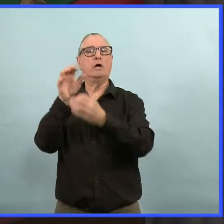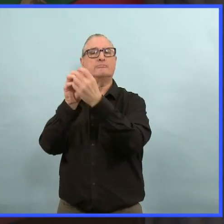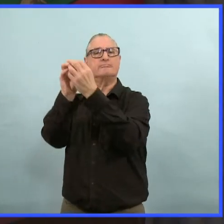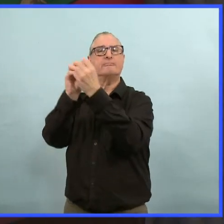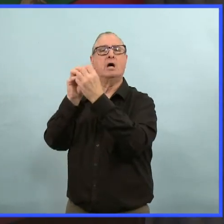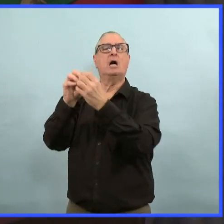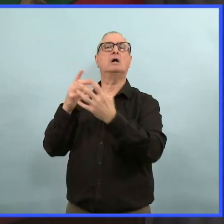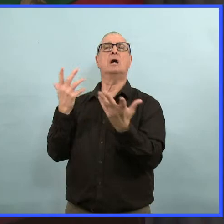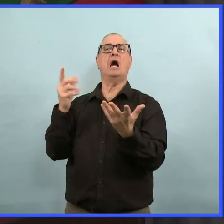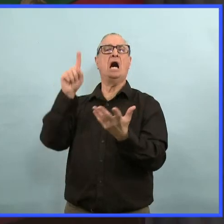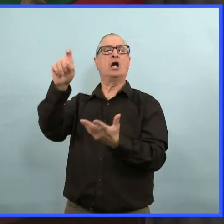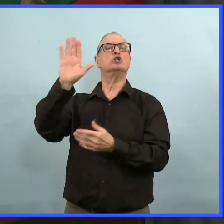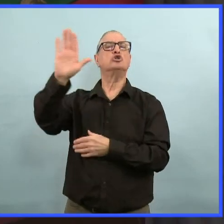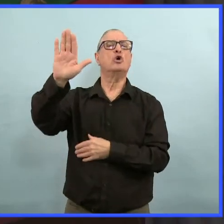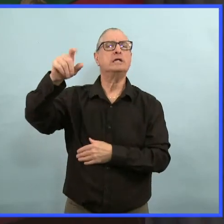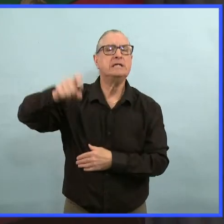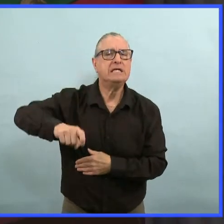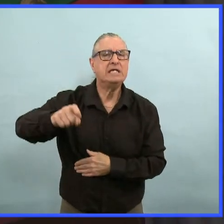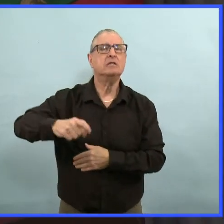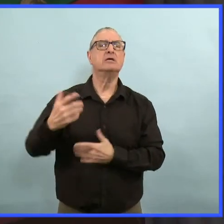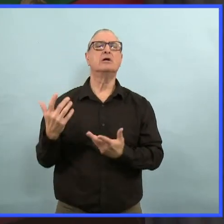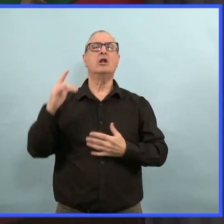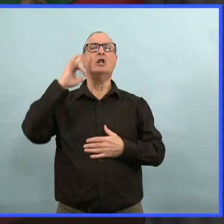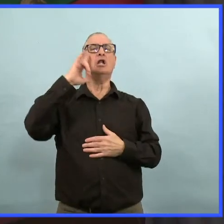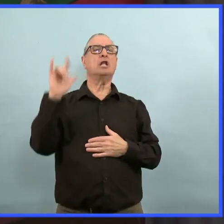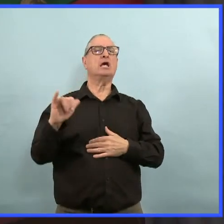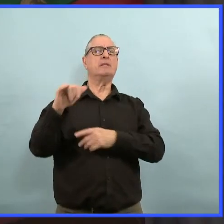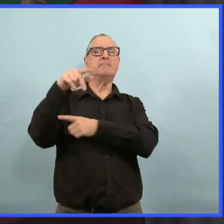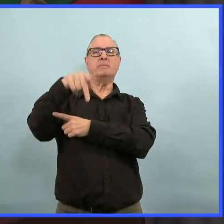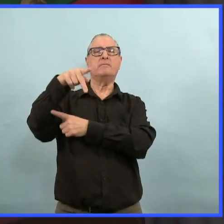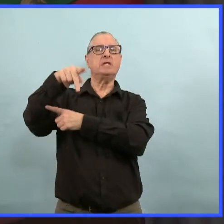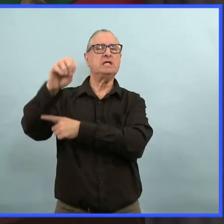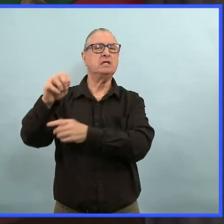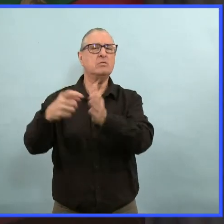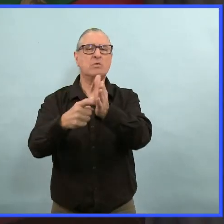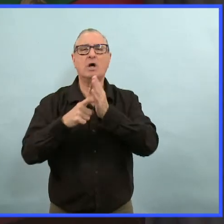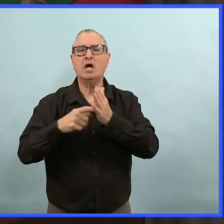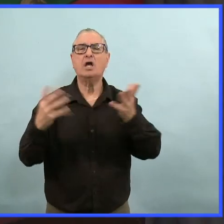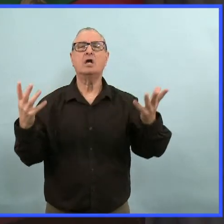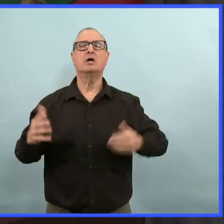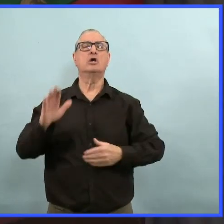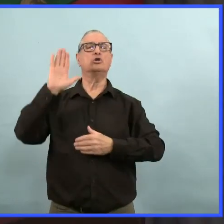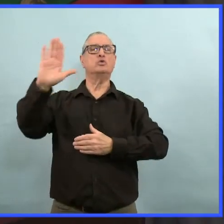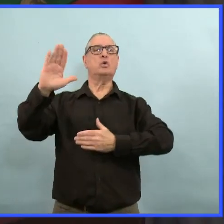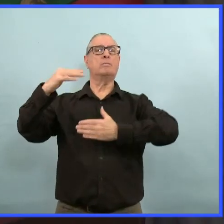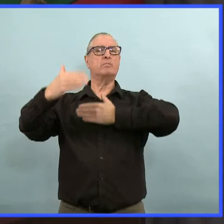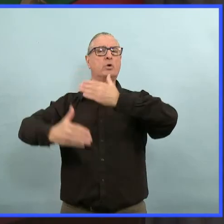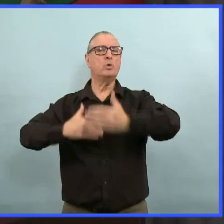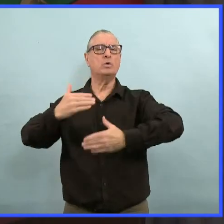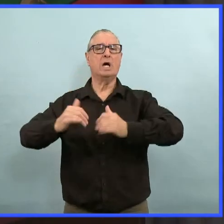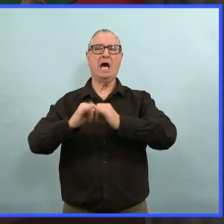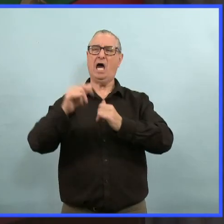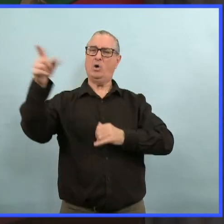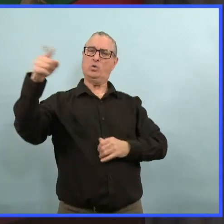ppe's and around enforcement and i will continue to have those discussions with my colleagues in